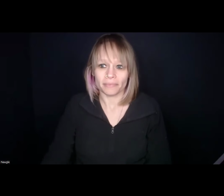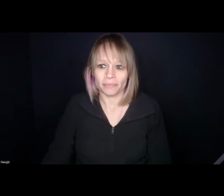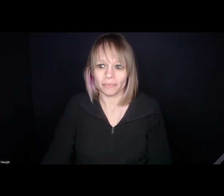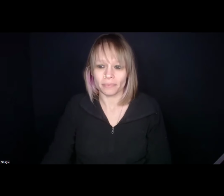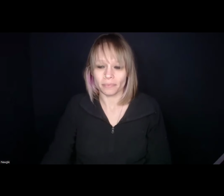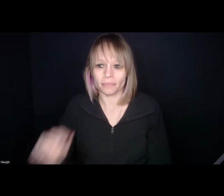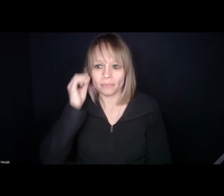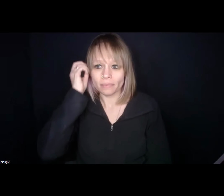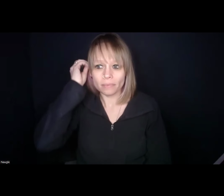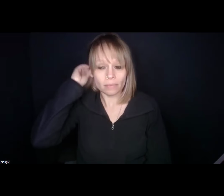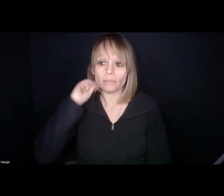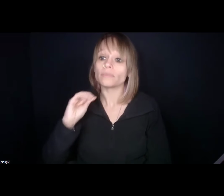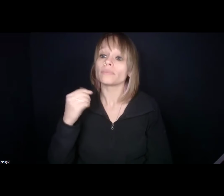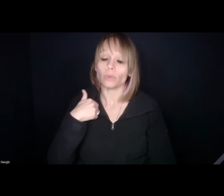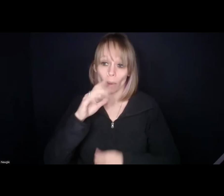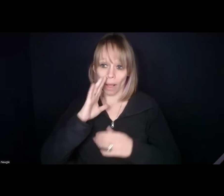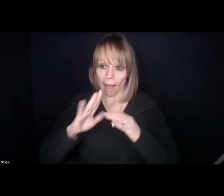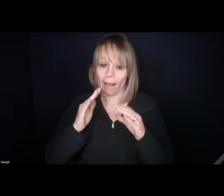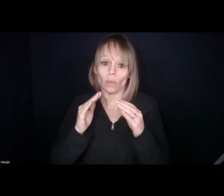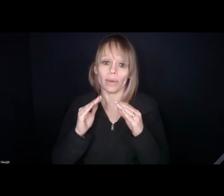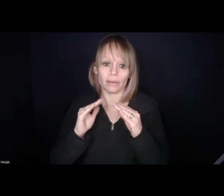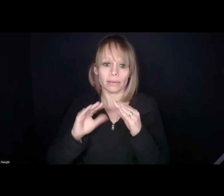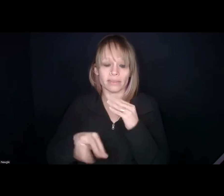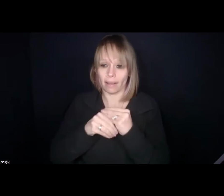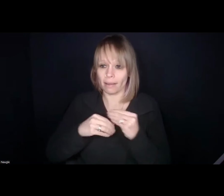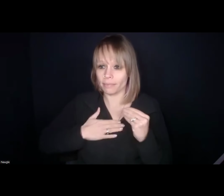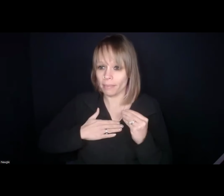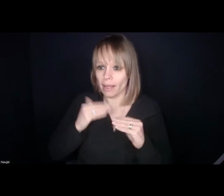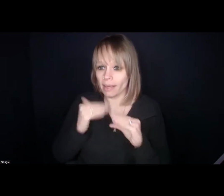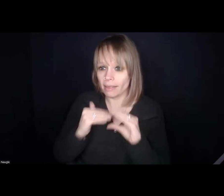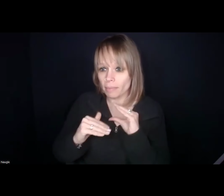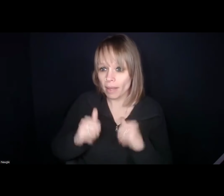Well, my I'll put my email address here. I'll type it right now in the chat. I am